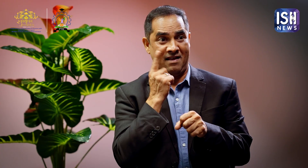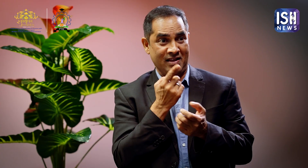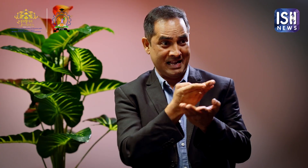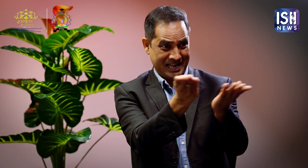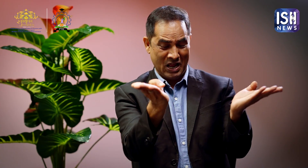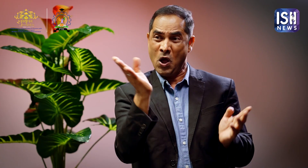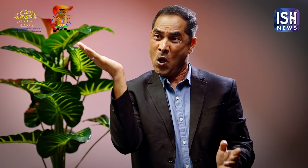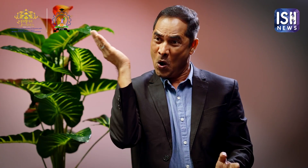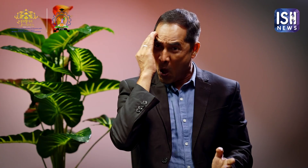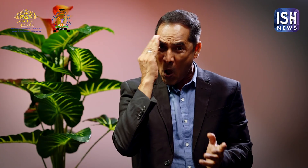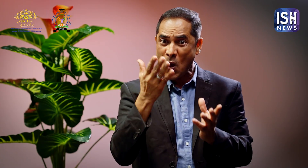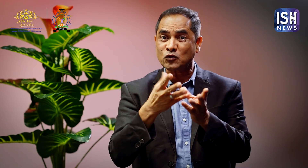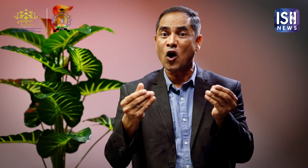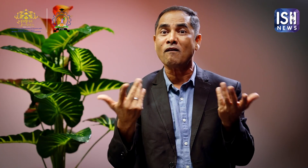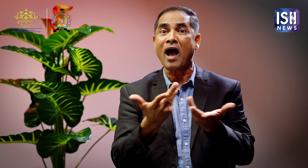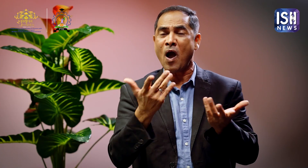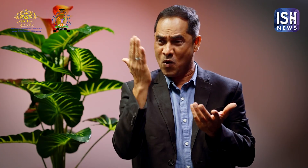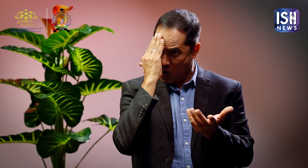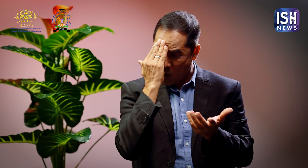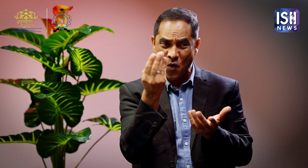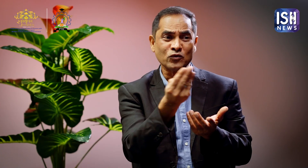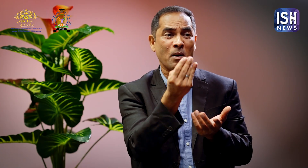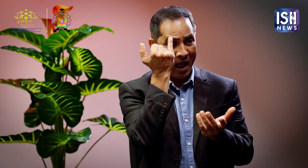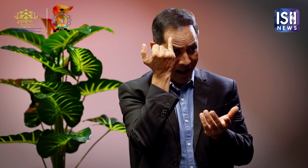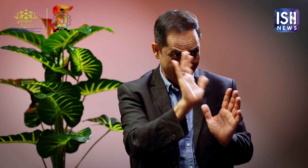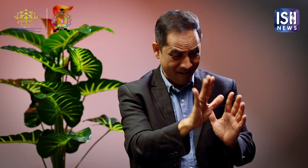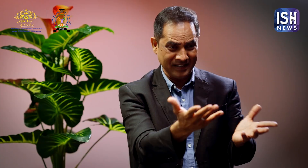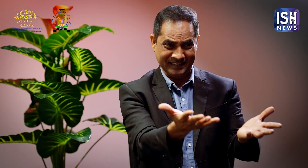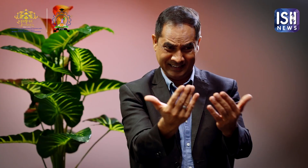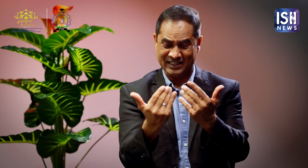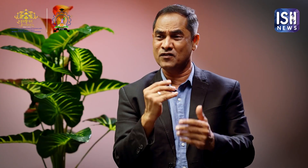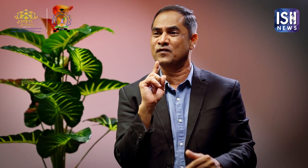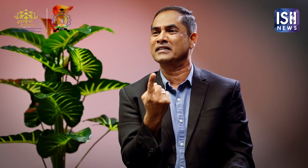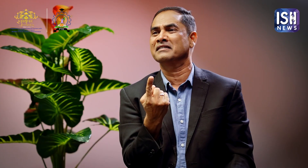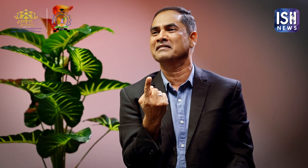Deaf individuals have the solutions; all you need to do is listen and gather them.